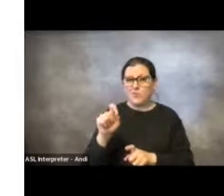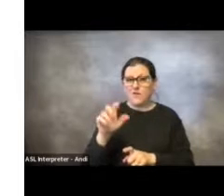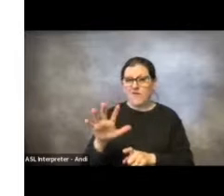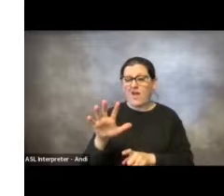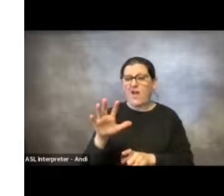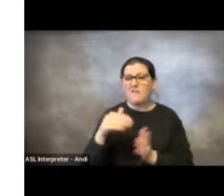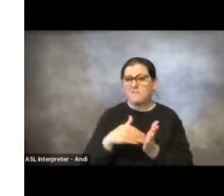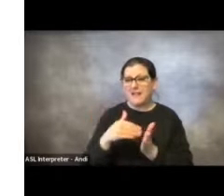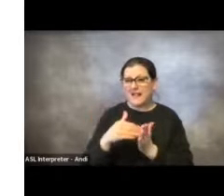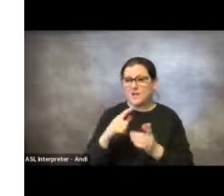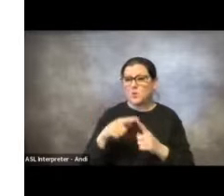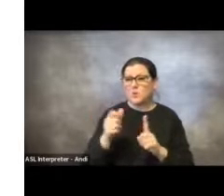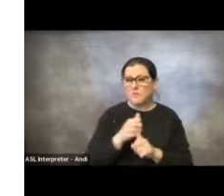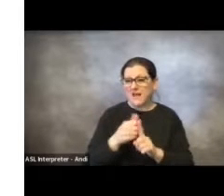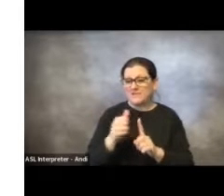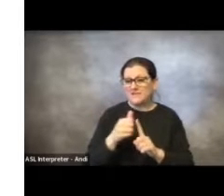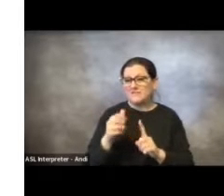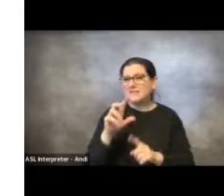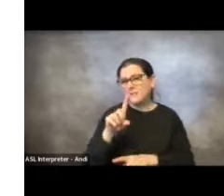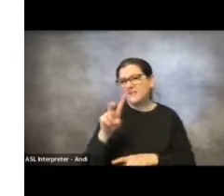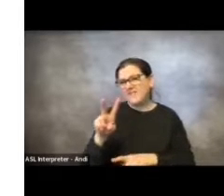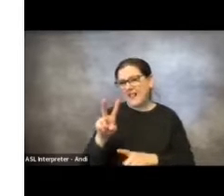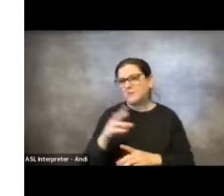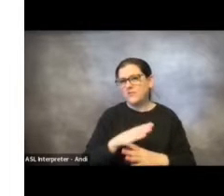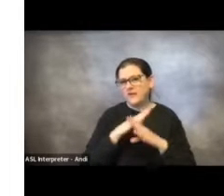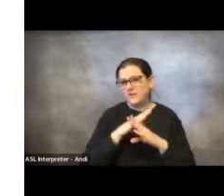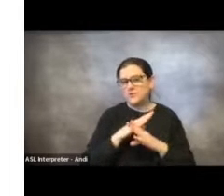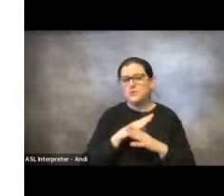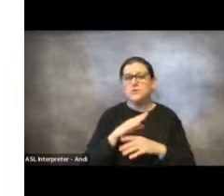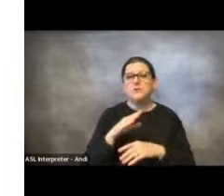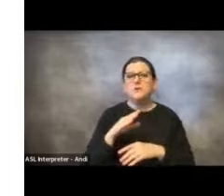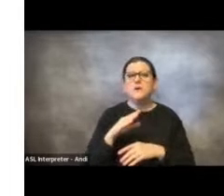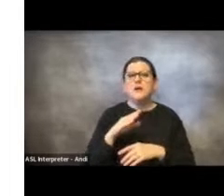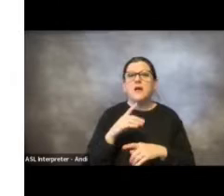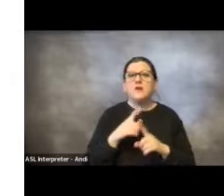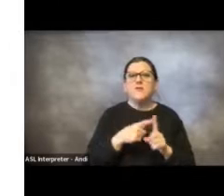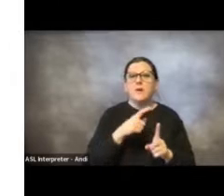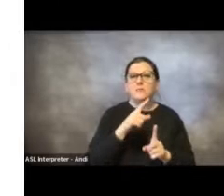prevention in Utah. And between July 2020, and June 2021, we've